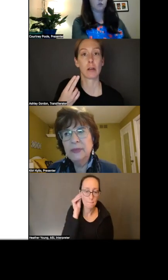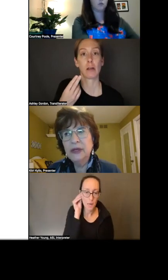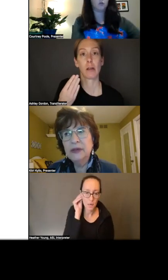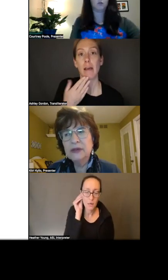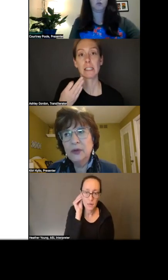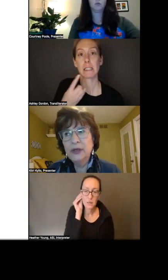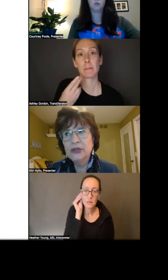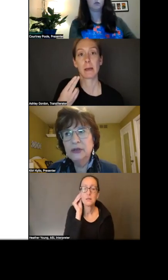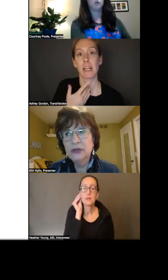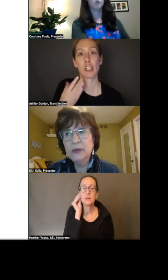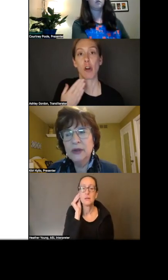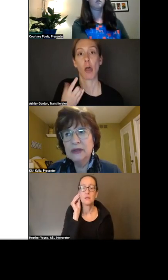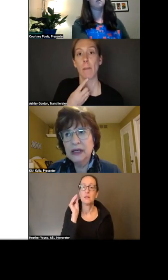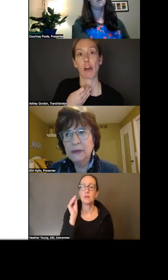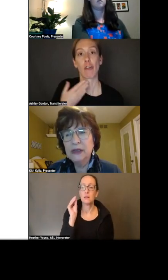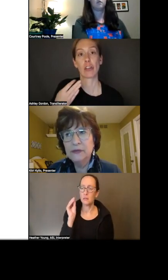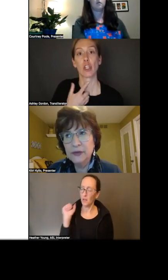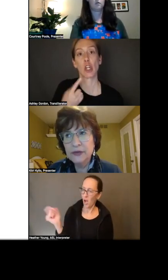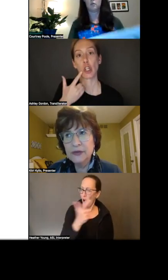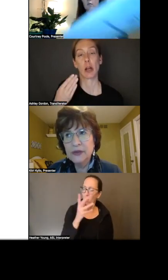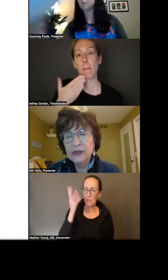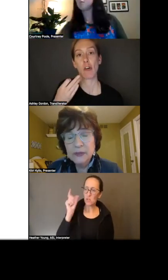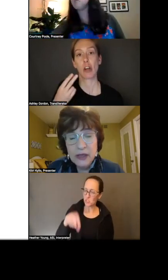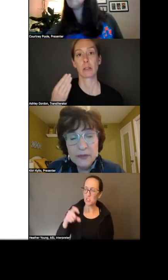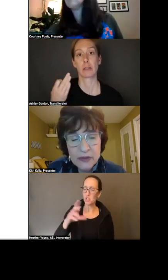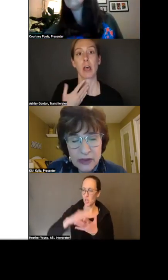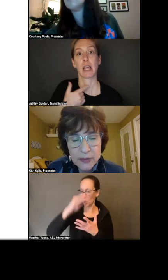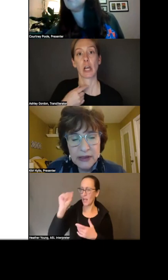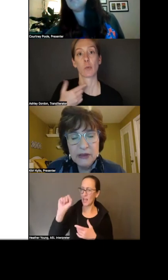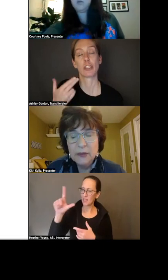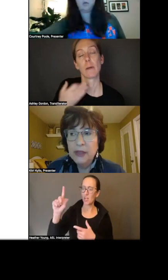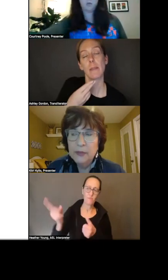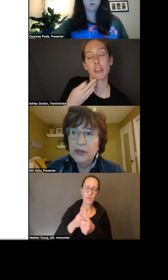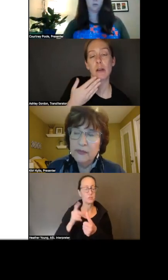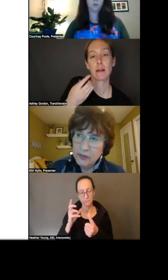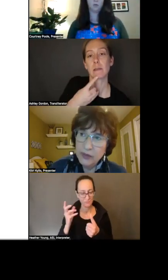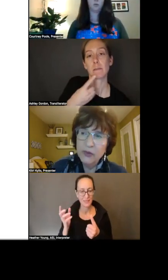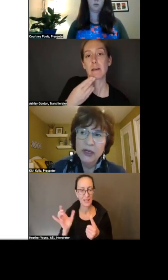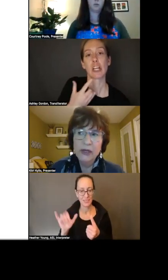that all parents should learn American Sign Language first sometimes there's an expectation upon some people.